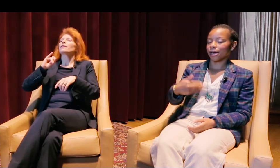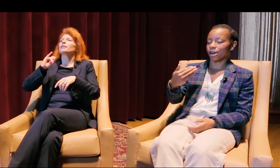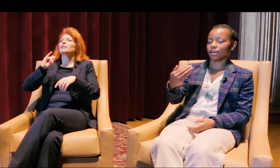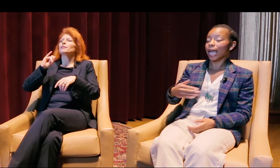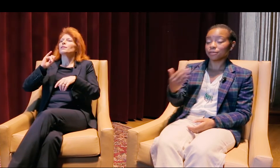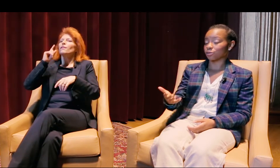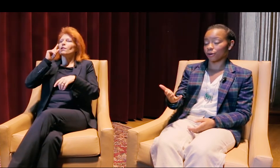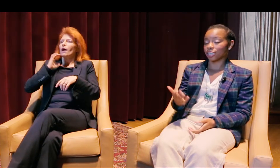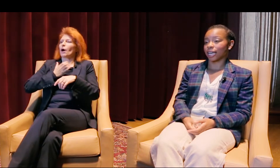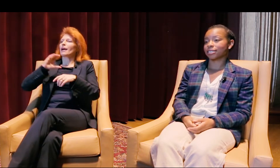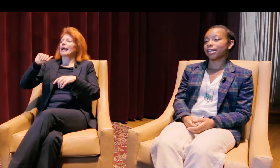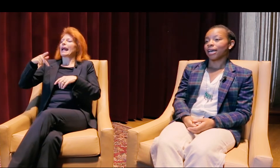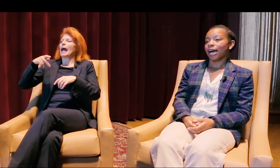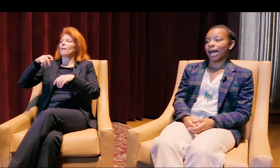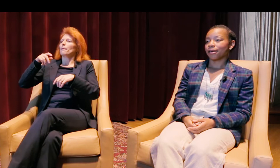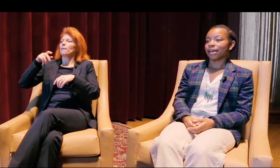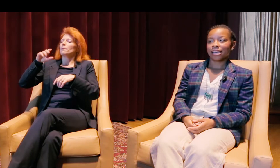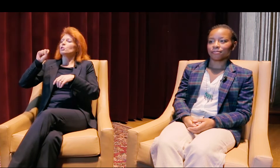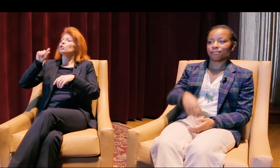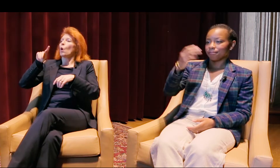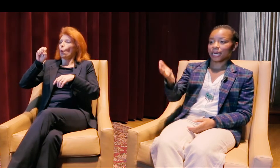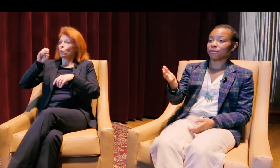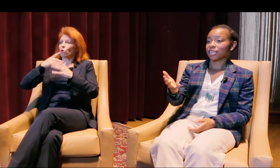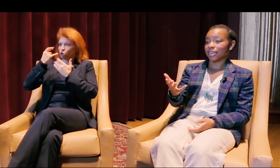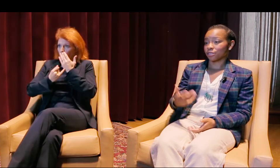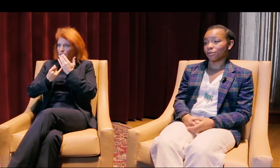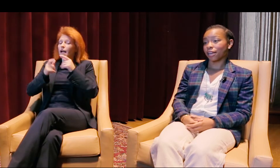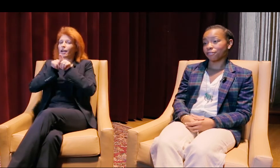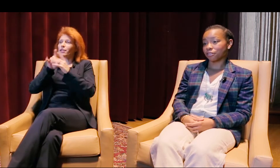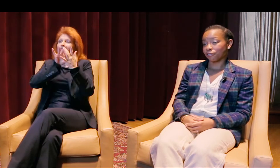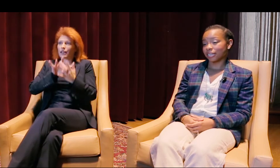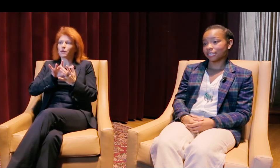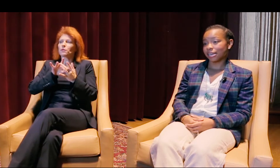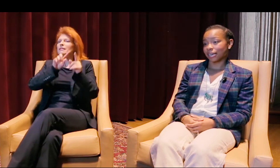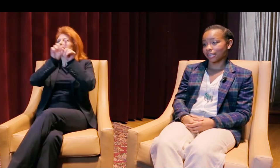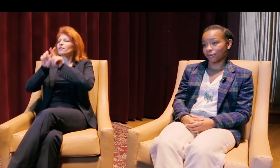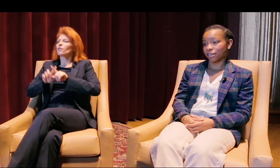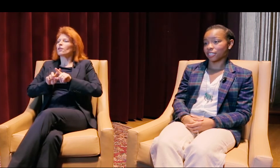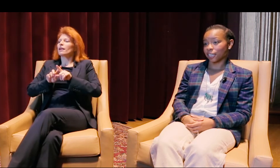our capstone project, I had been able to connect with quite a few different accelerators